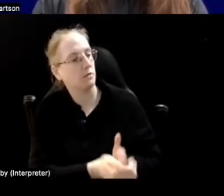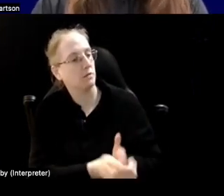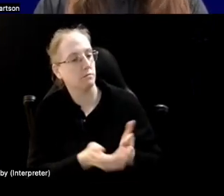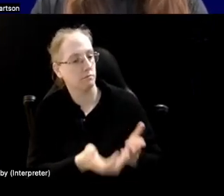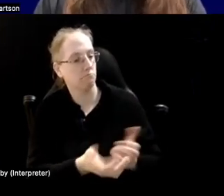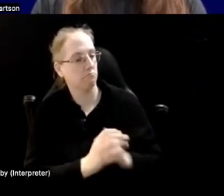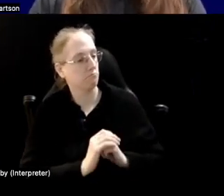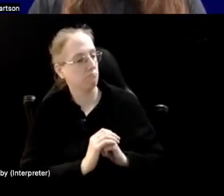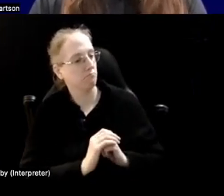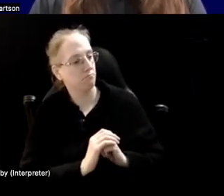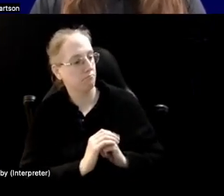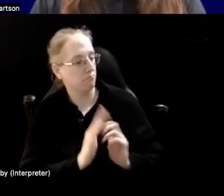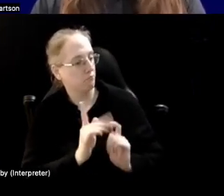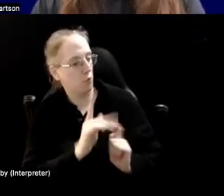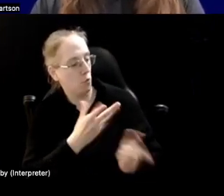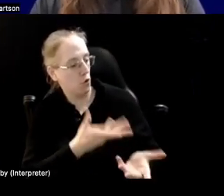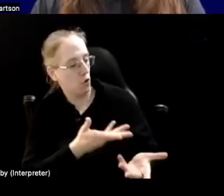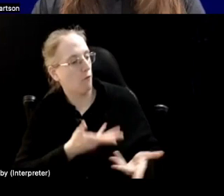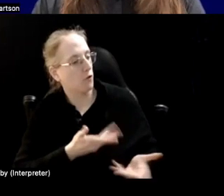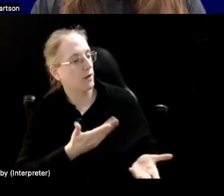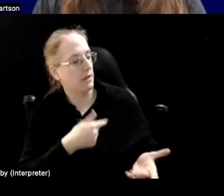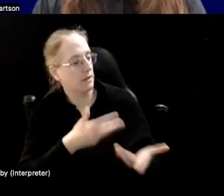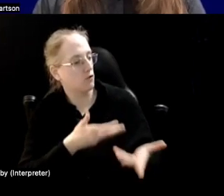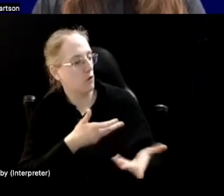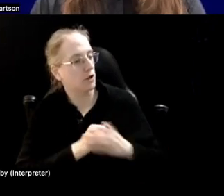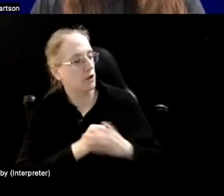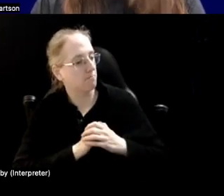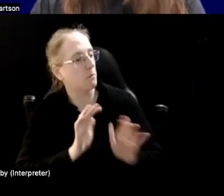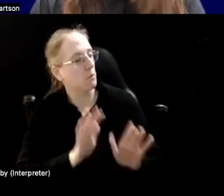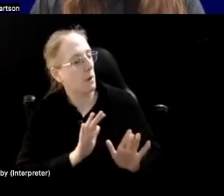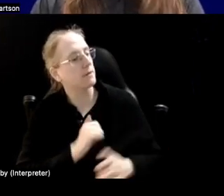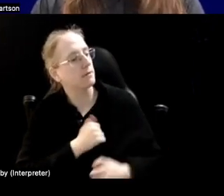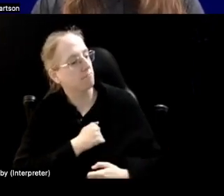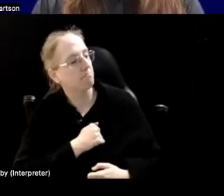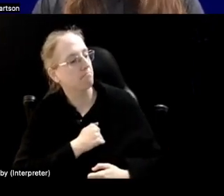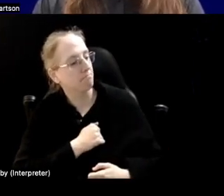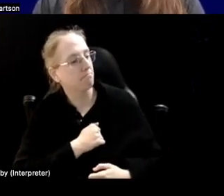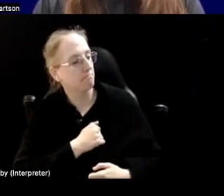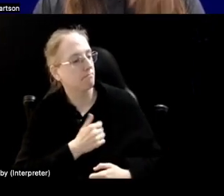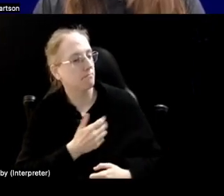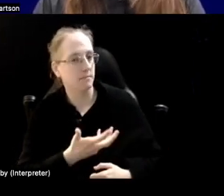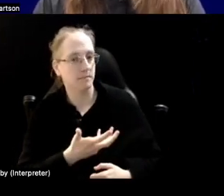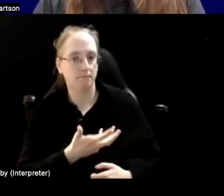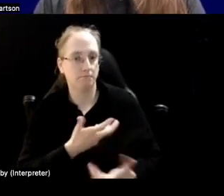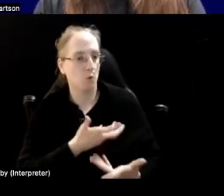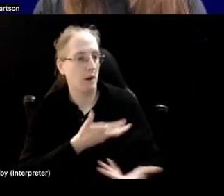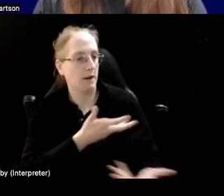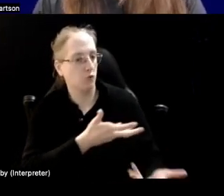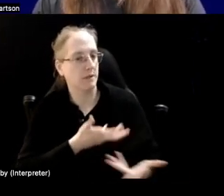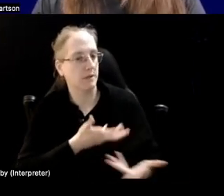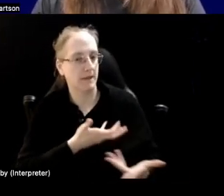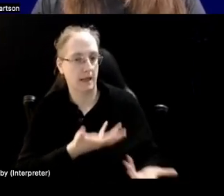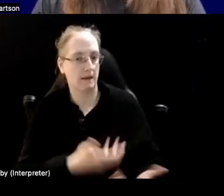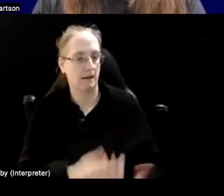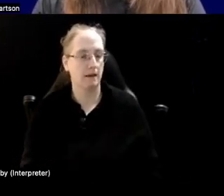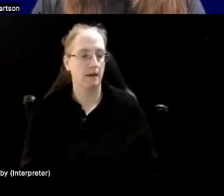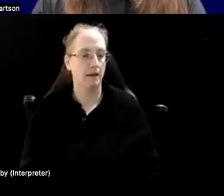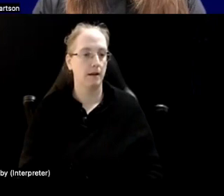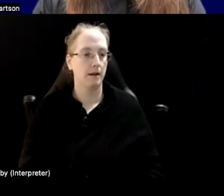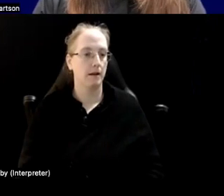are you bringing to this interaction and I'm waiting for that, and then you can see that